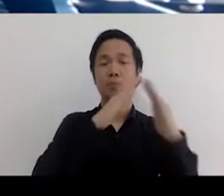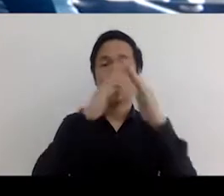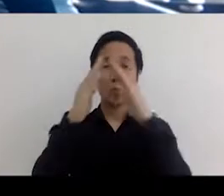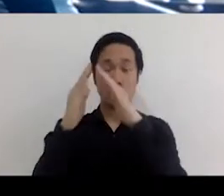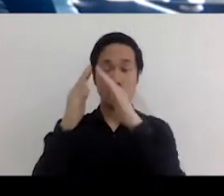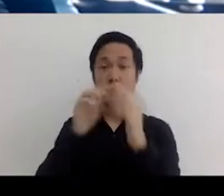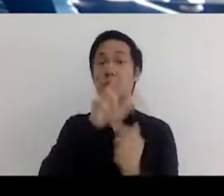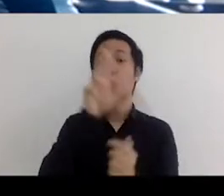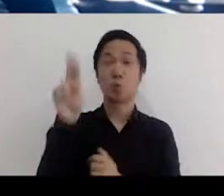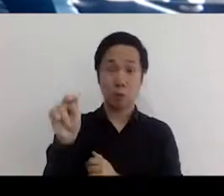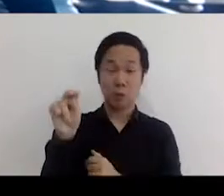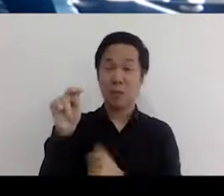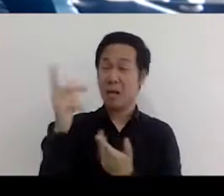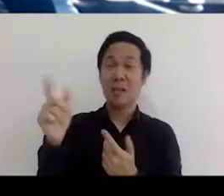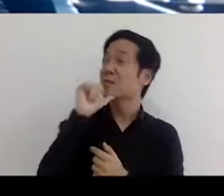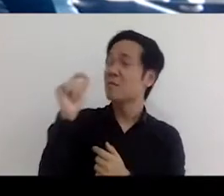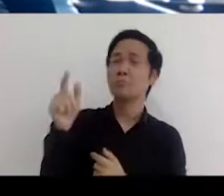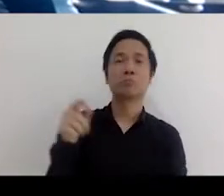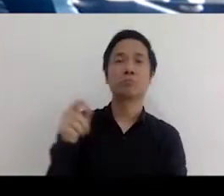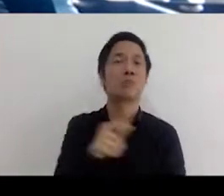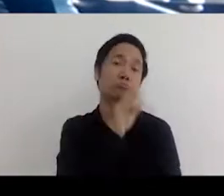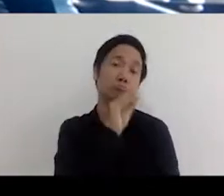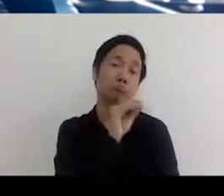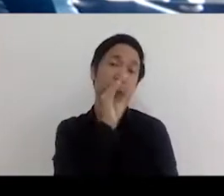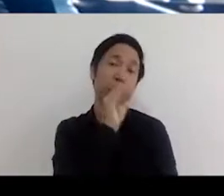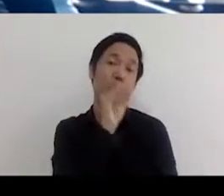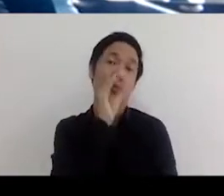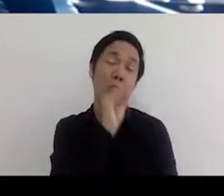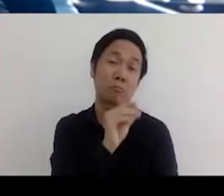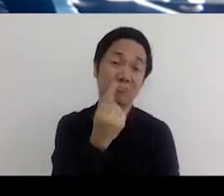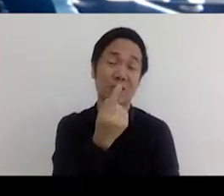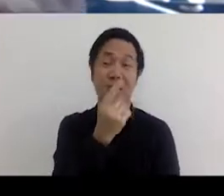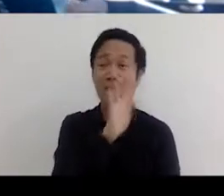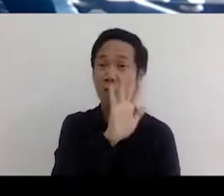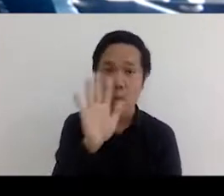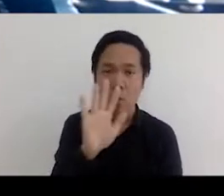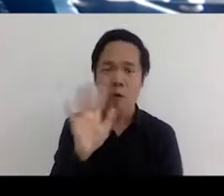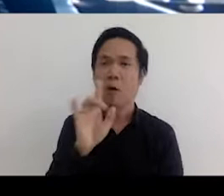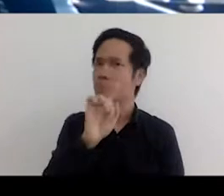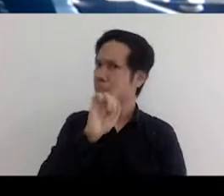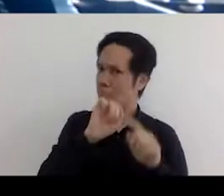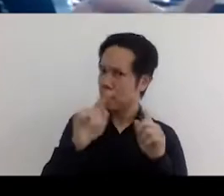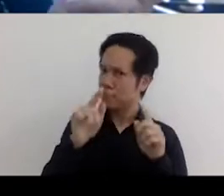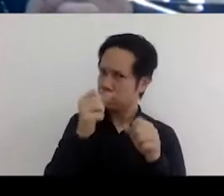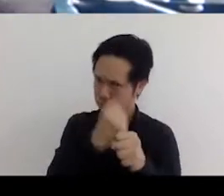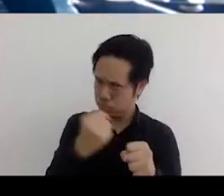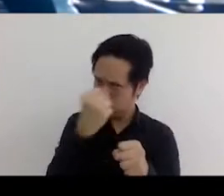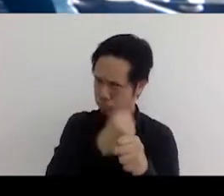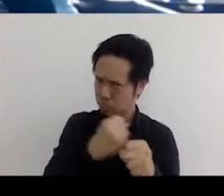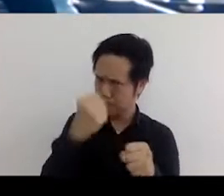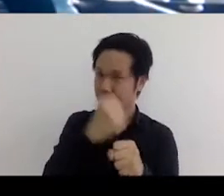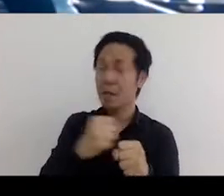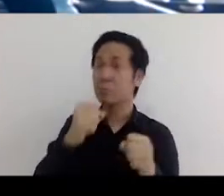Secondly, we did a rapid needs assessment and we didn't do it directly. Handicap International has organized this assessment